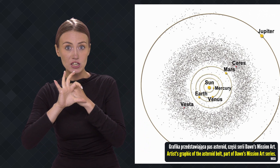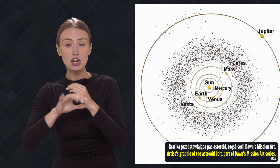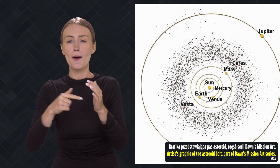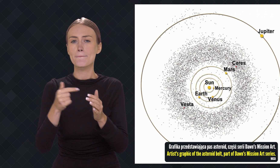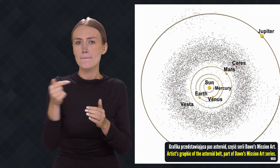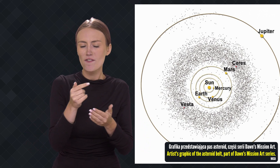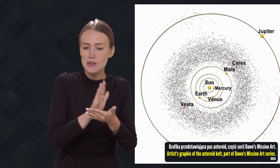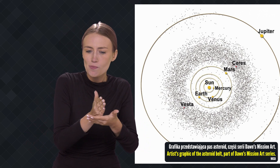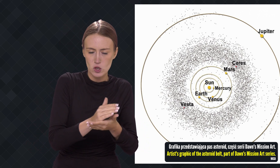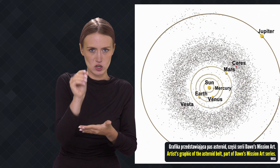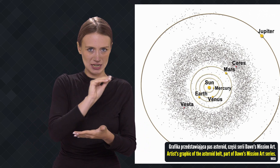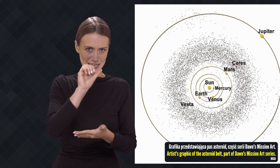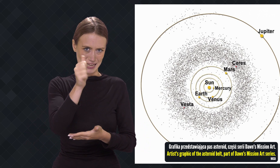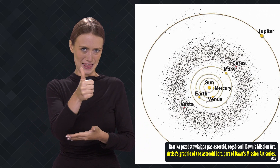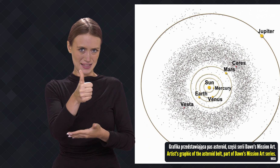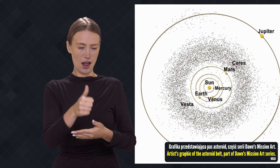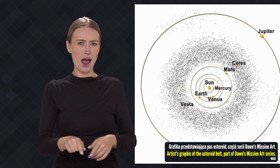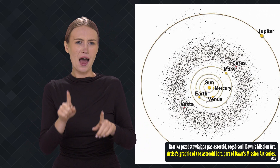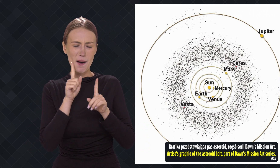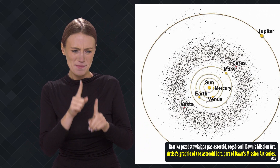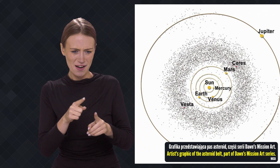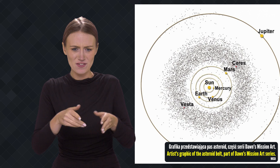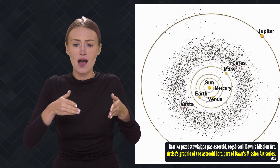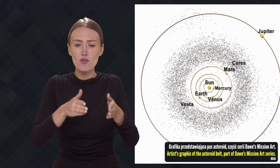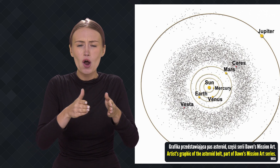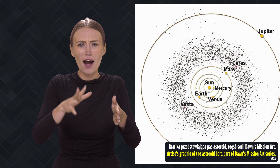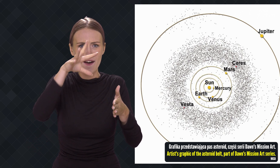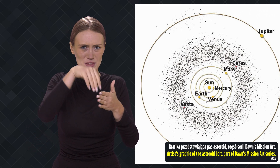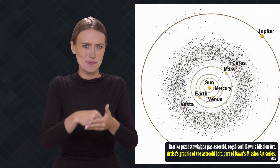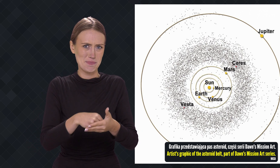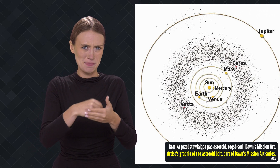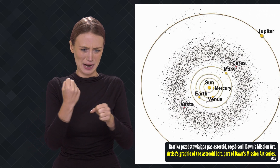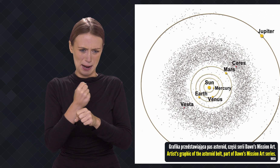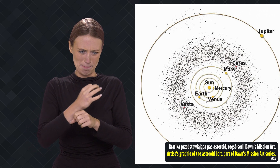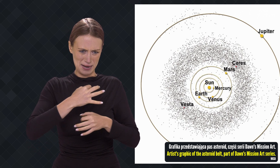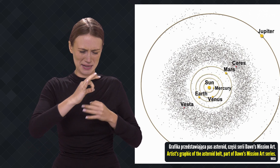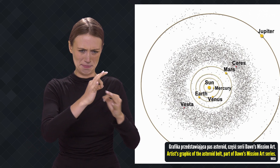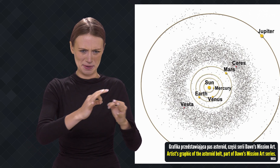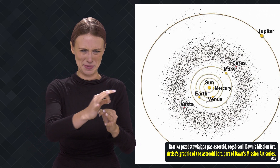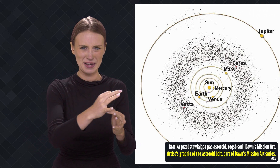there should be another planet. But instead, there is the asteroid belt.